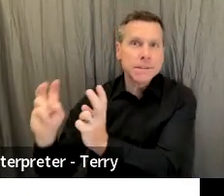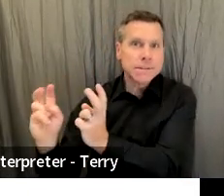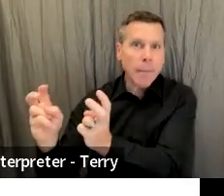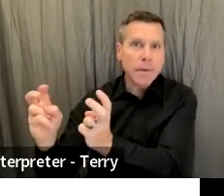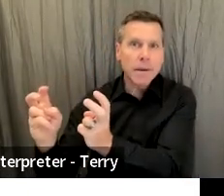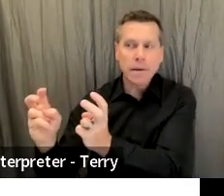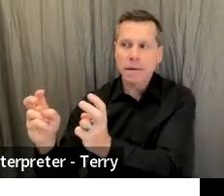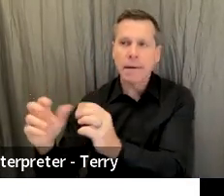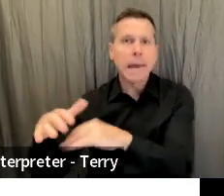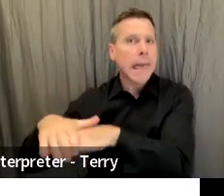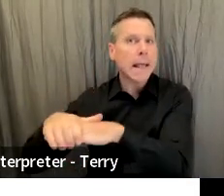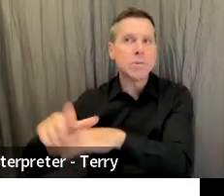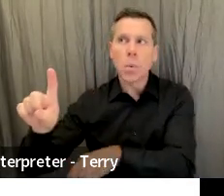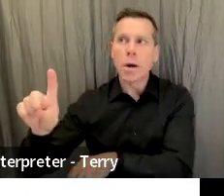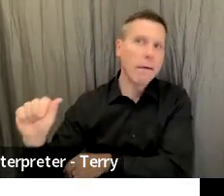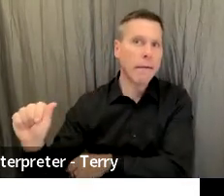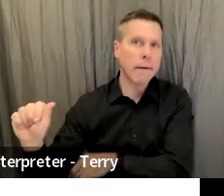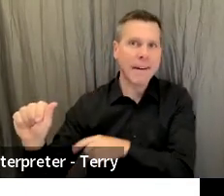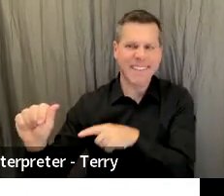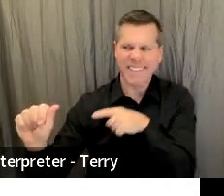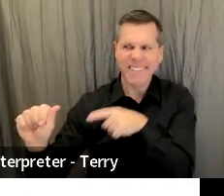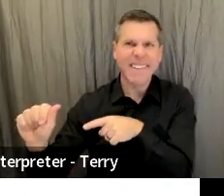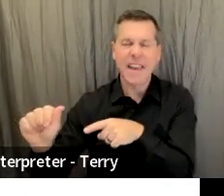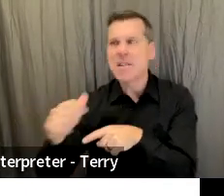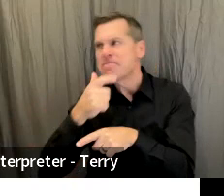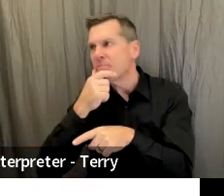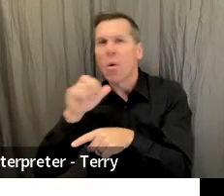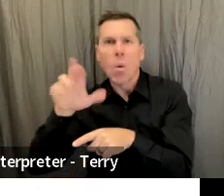which is the class we designed, this for, or if you're looking for